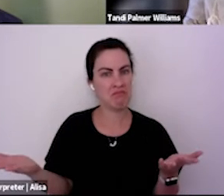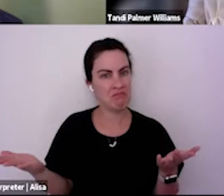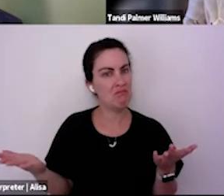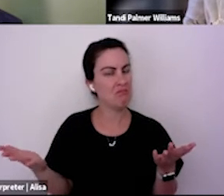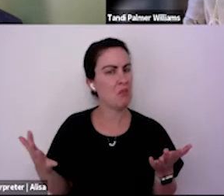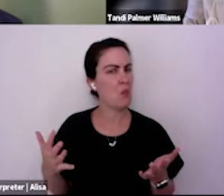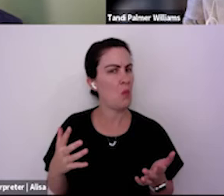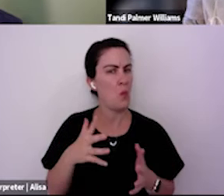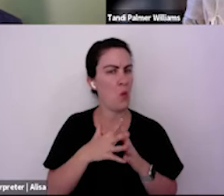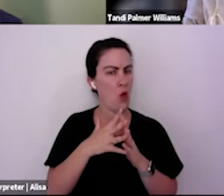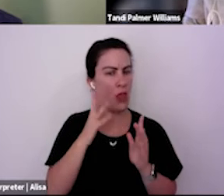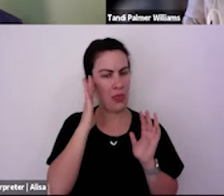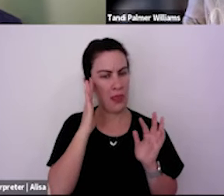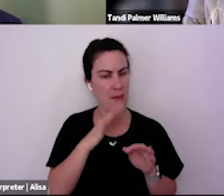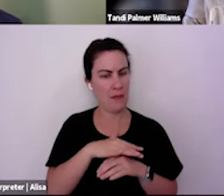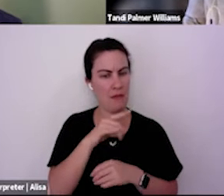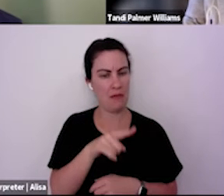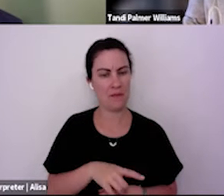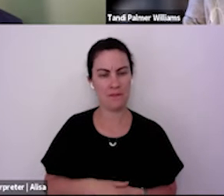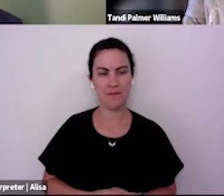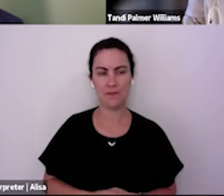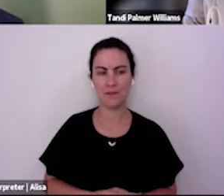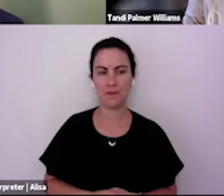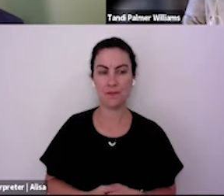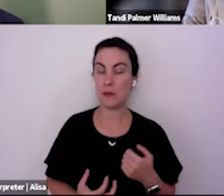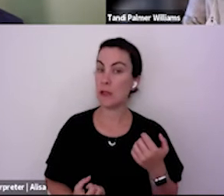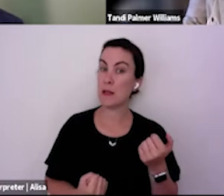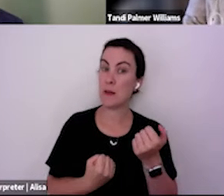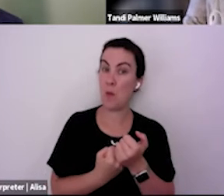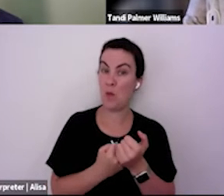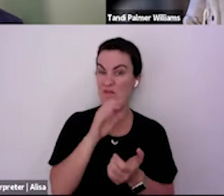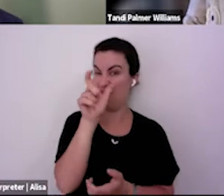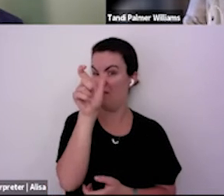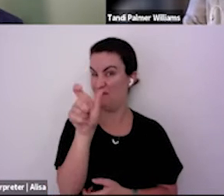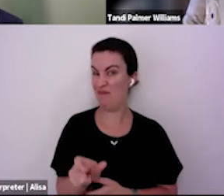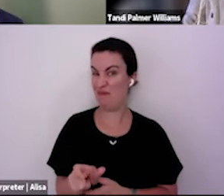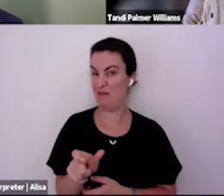In terms of our supportive but selective, they are also very arts engaged.